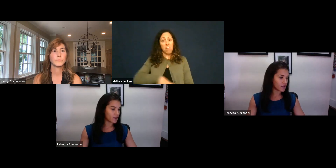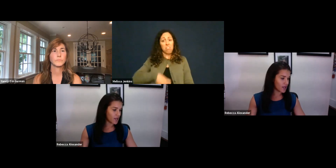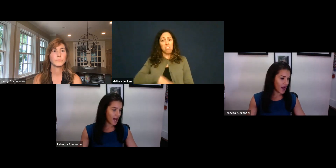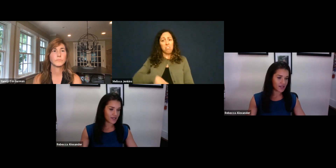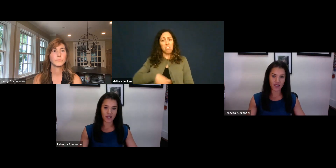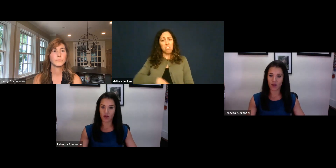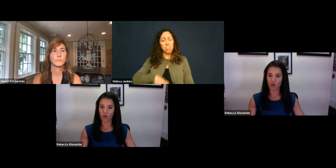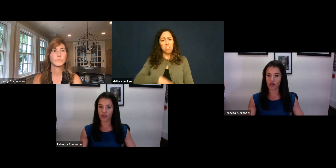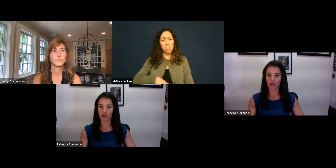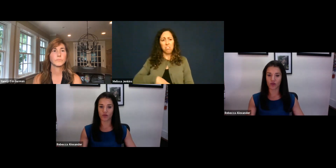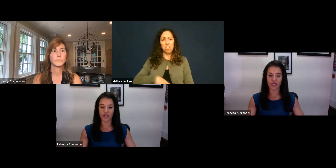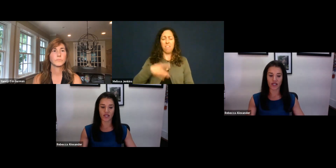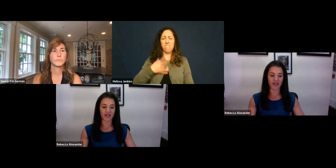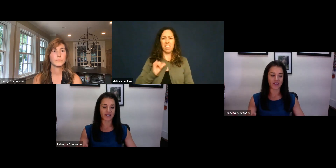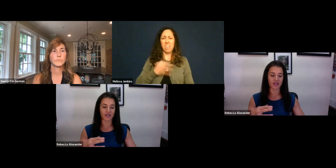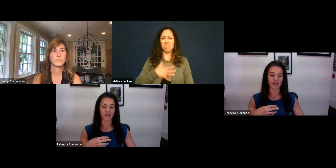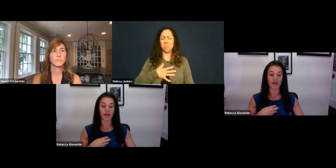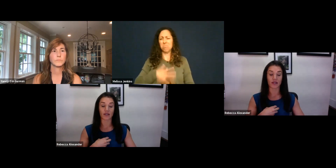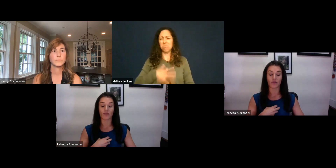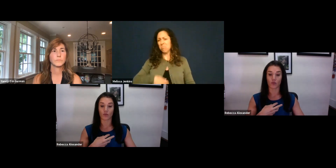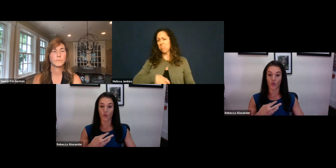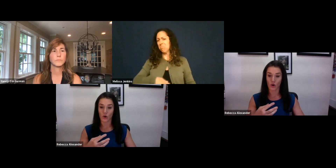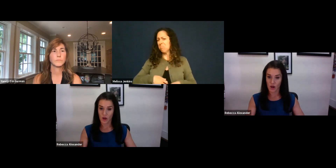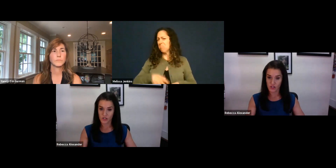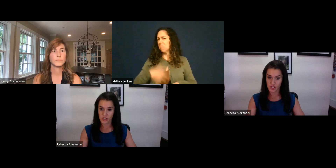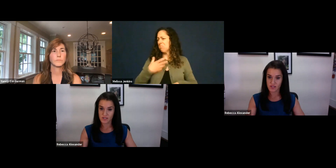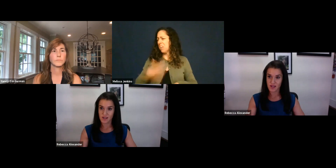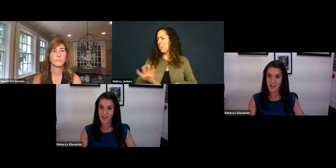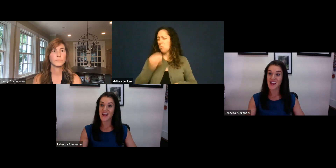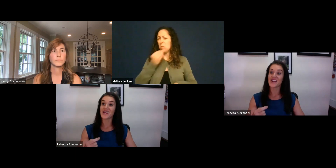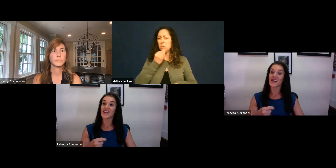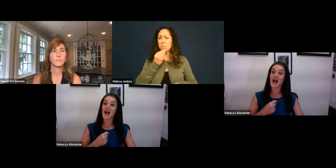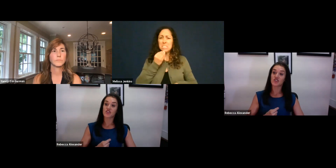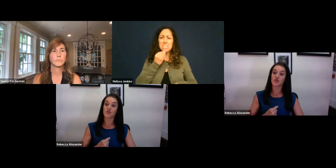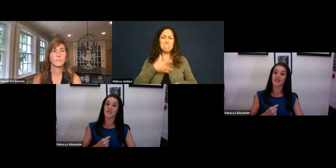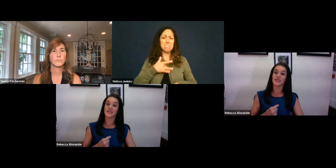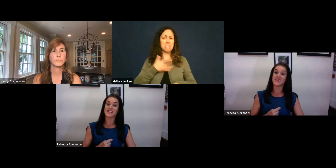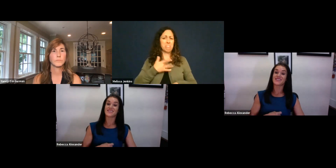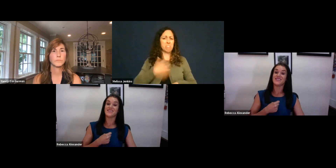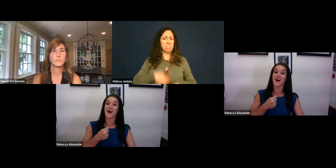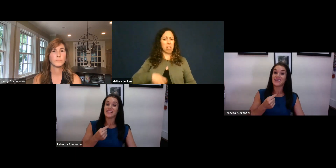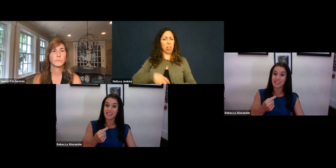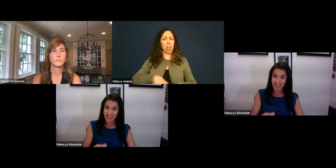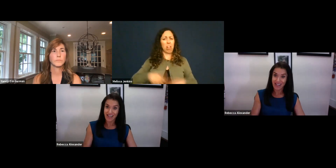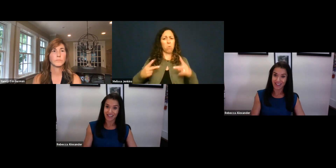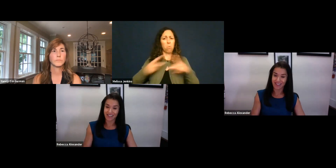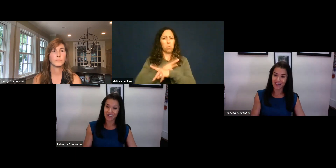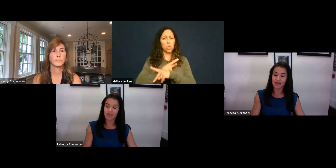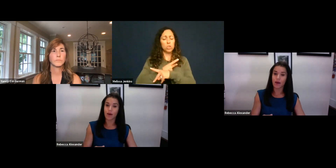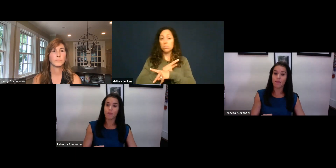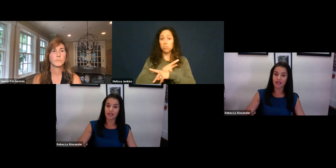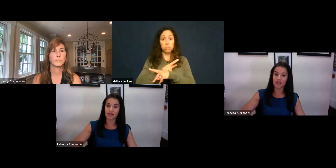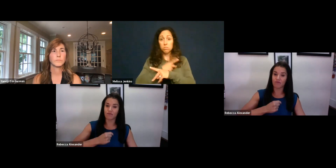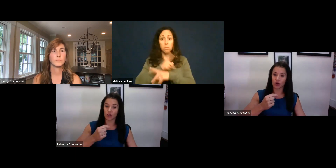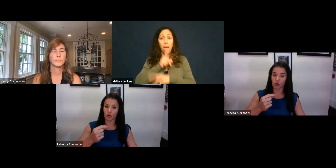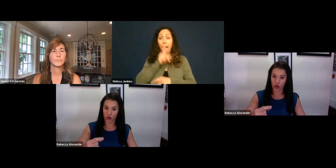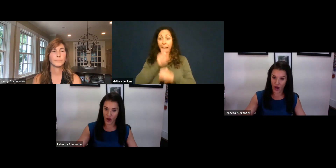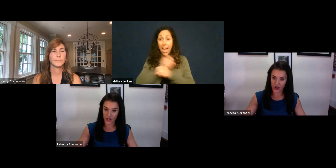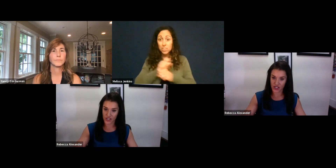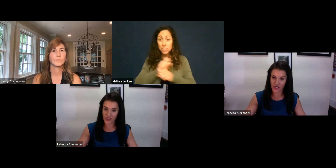The last thing they want to do is eat, because it's going to make them feel more nauseous. And yet actually it's the not eating that makes them feel more nauseous